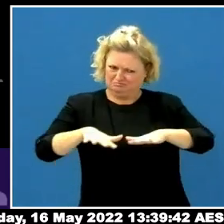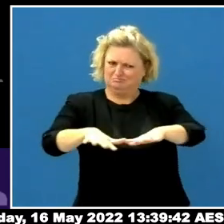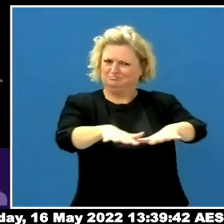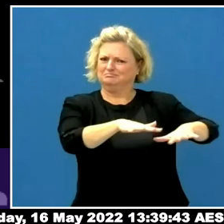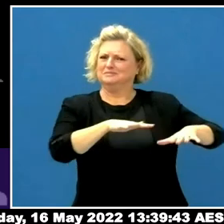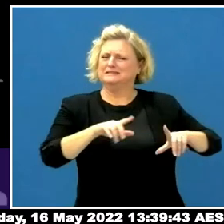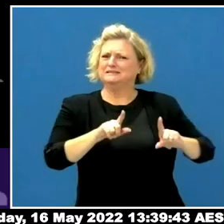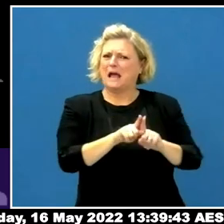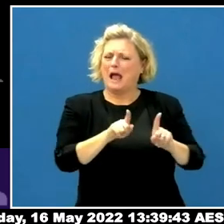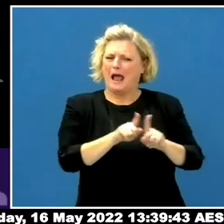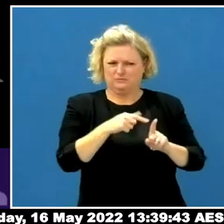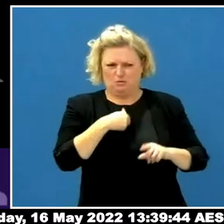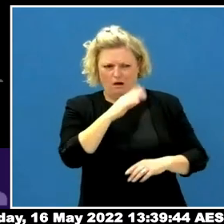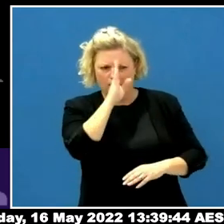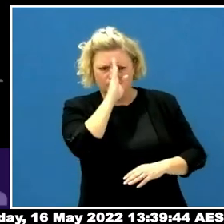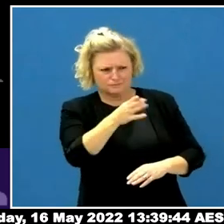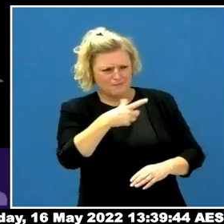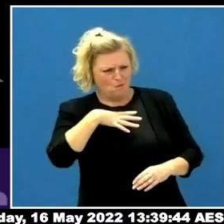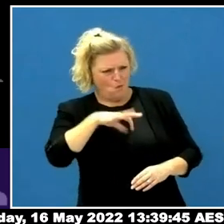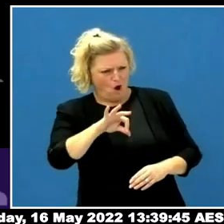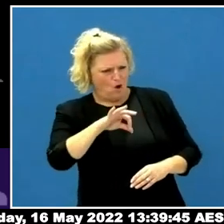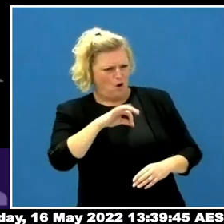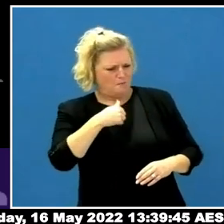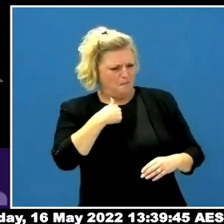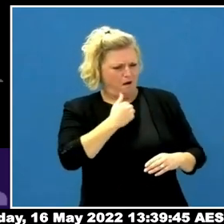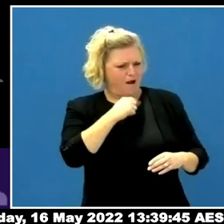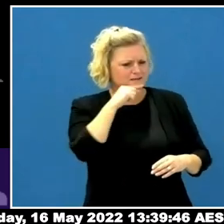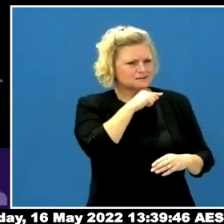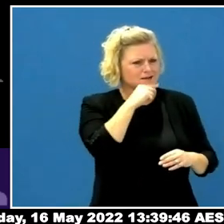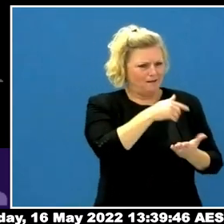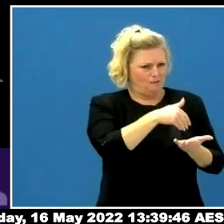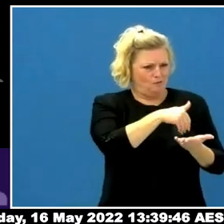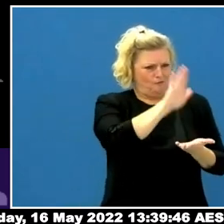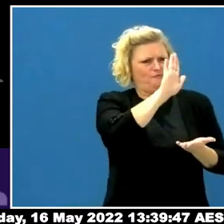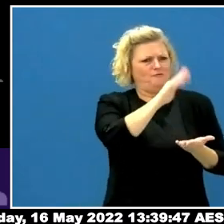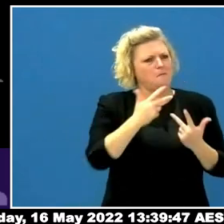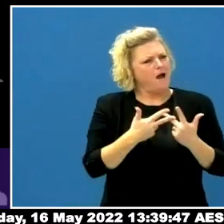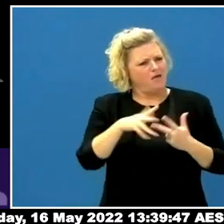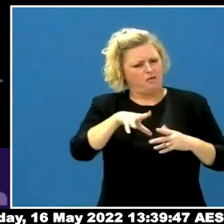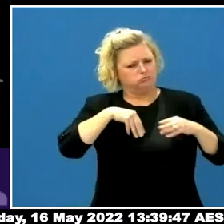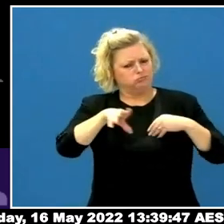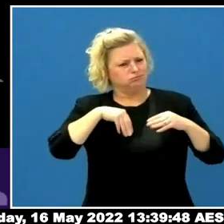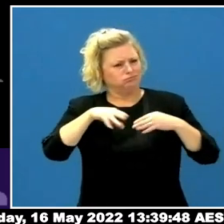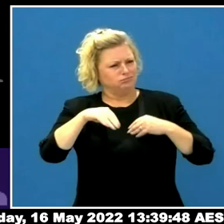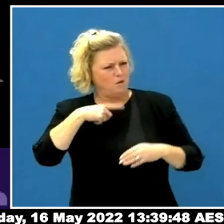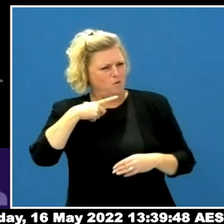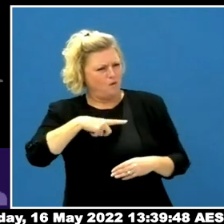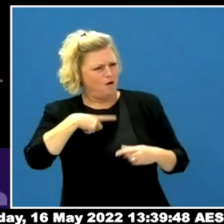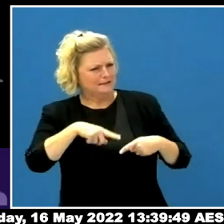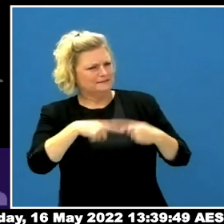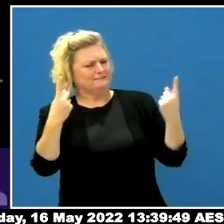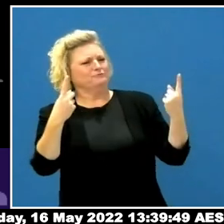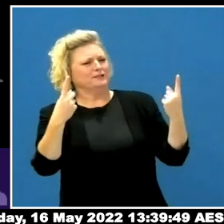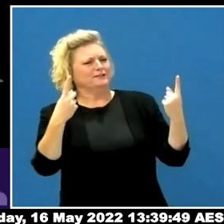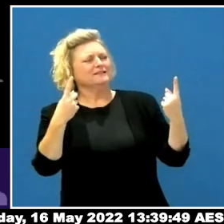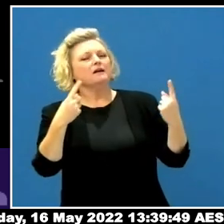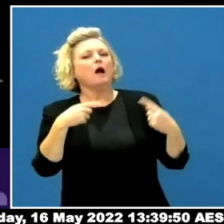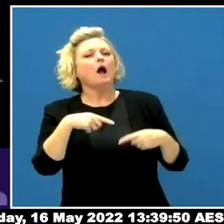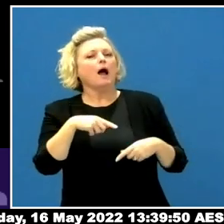accept him I would take her to the discrimination board and they soon accepted him very quickly. MR FOGARTY: I see.